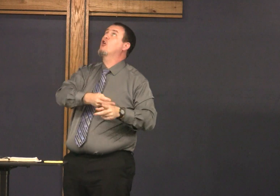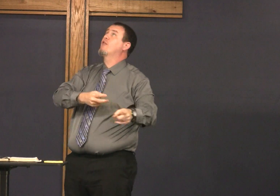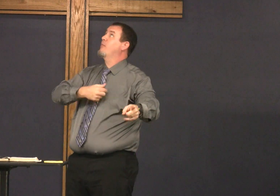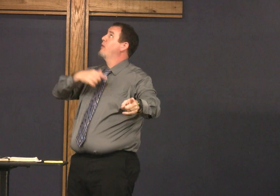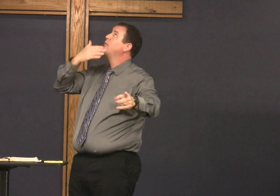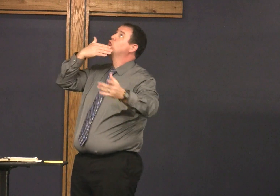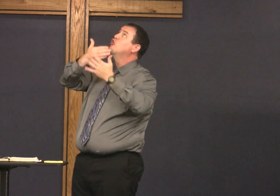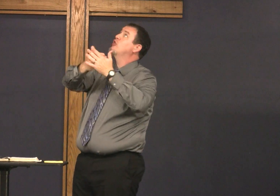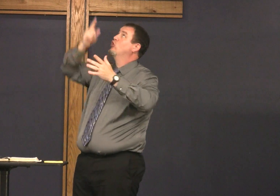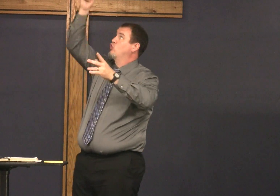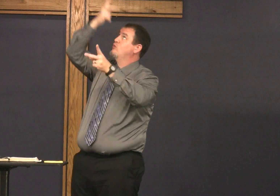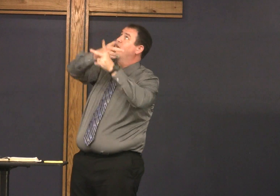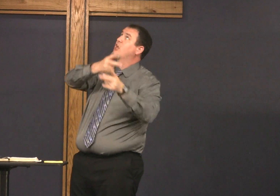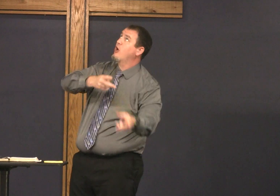I took care of all the ones you gave me